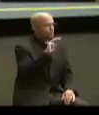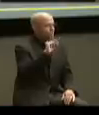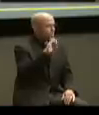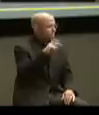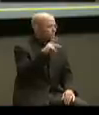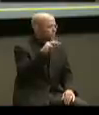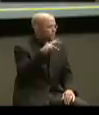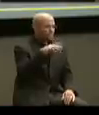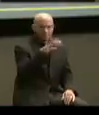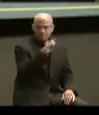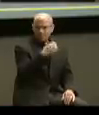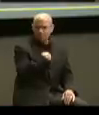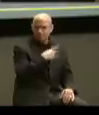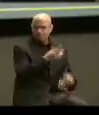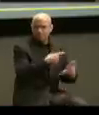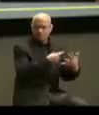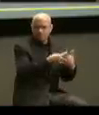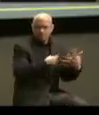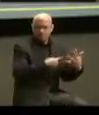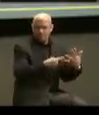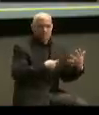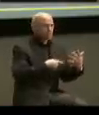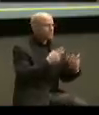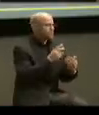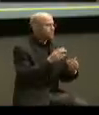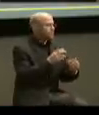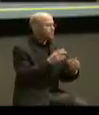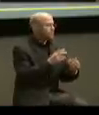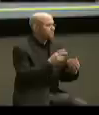I'M JIM WITH INTERFACE, I ONE OUR INTERFACE CONSULTING ORGANIZATION.